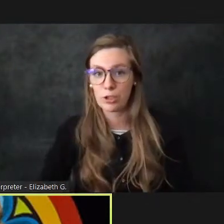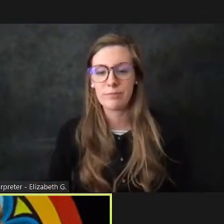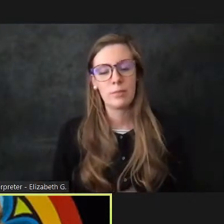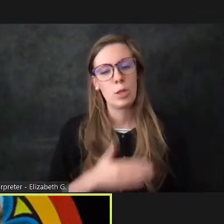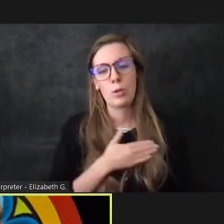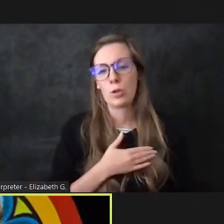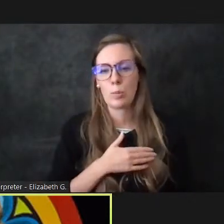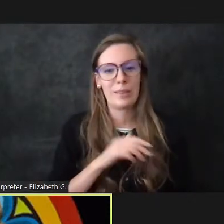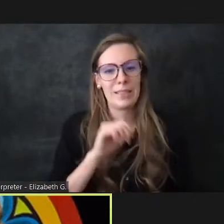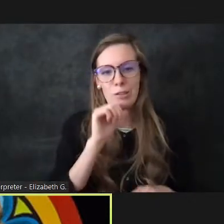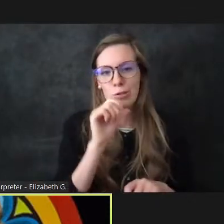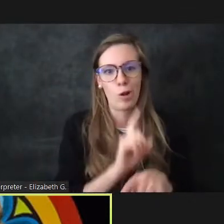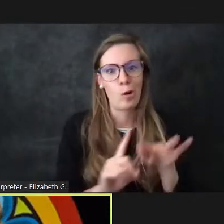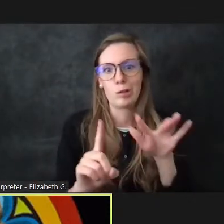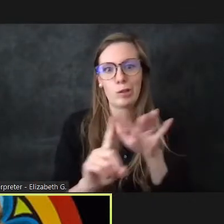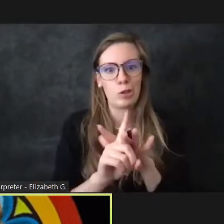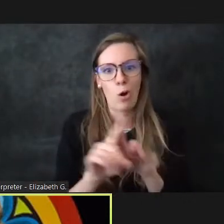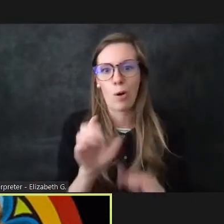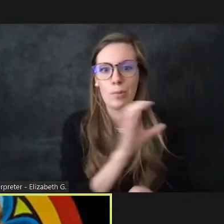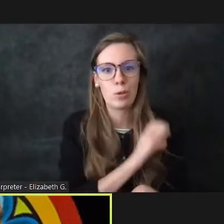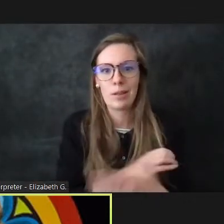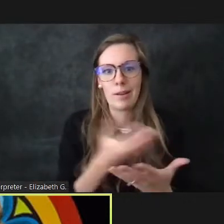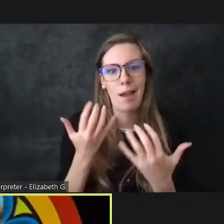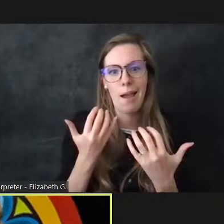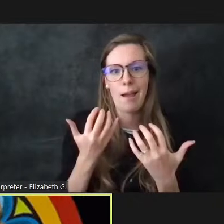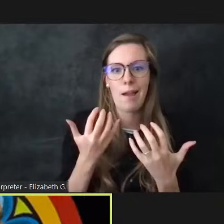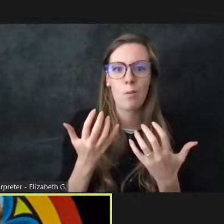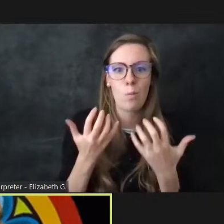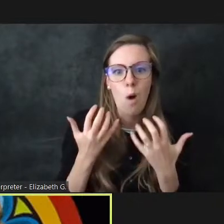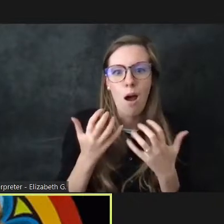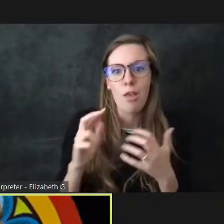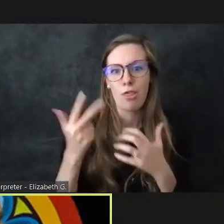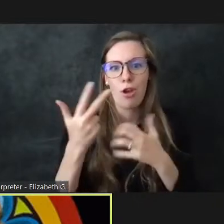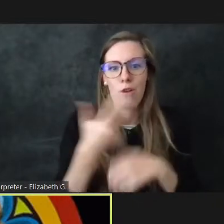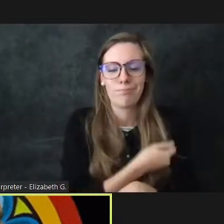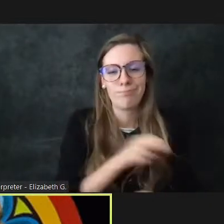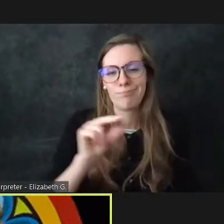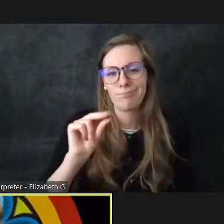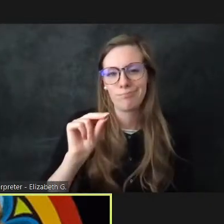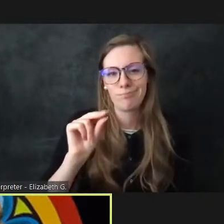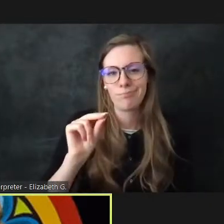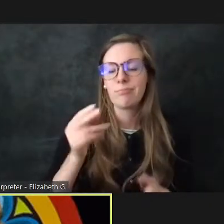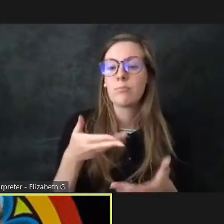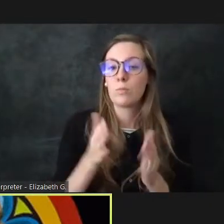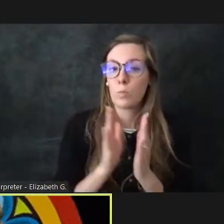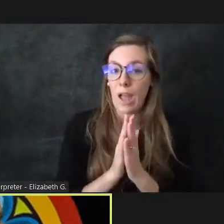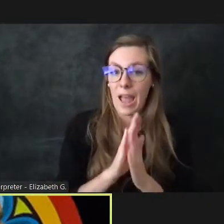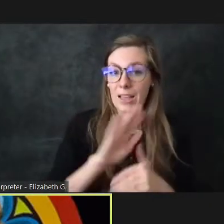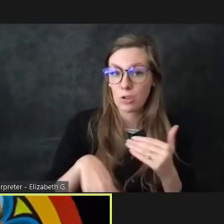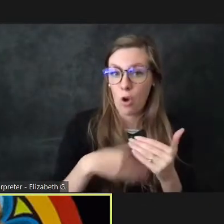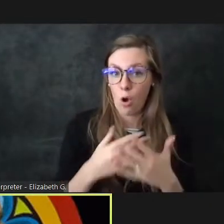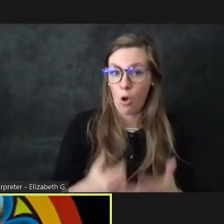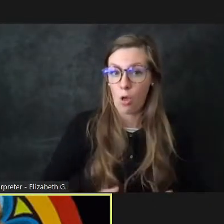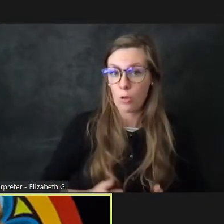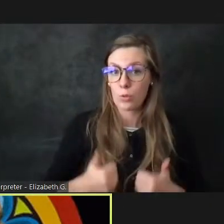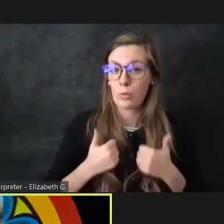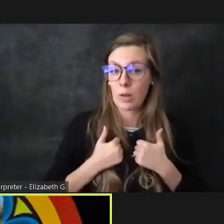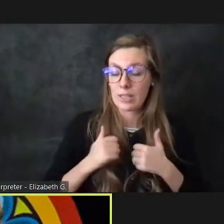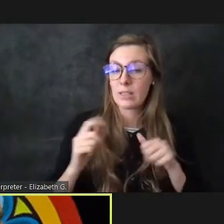Don't go to the clinic expecting a third shot. So WEA ask the residents. But first, talk to your provider, your